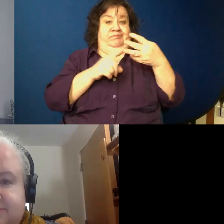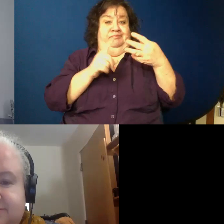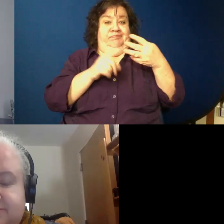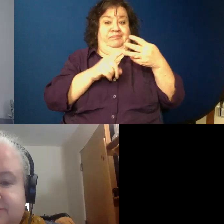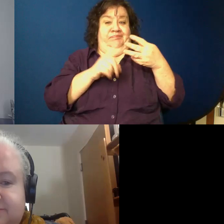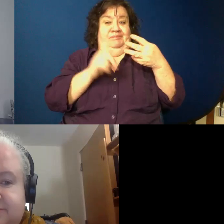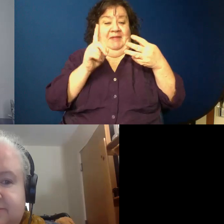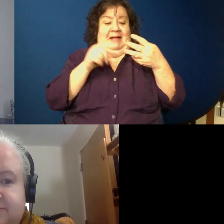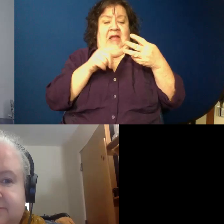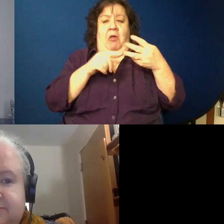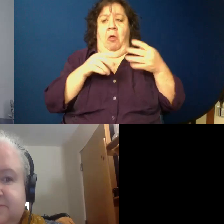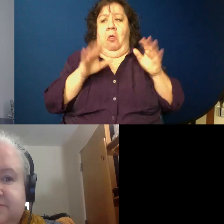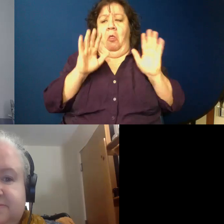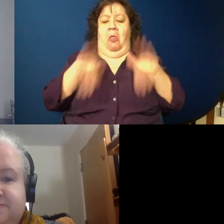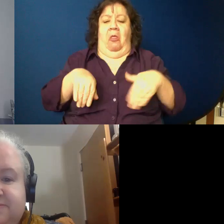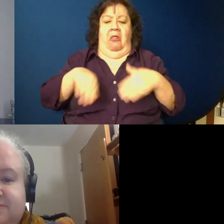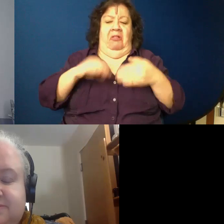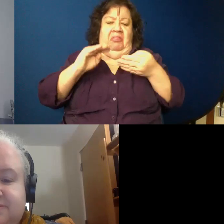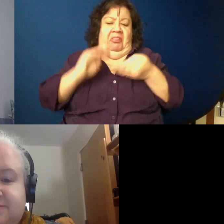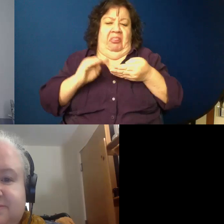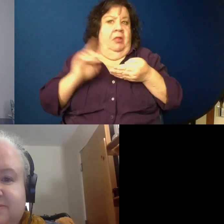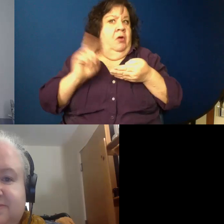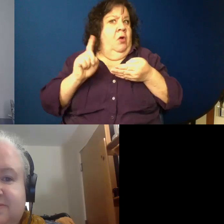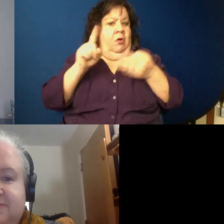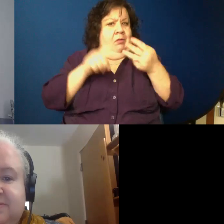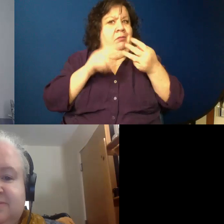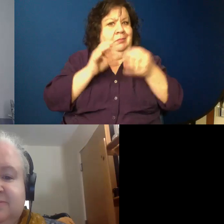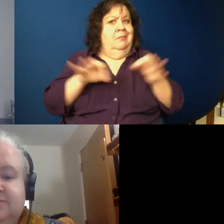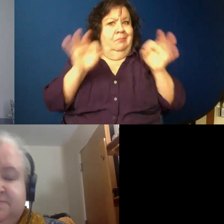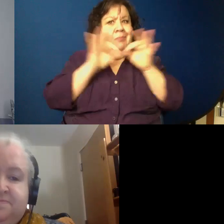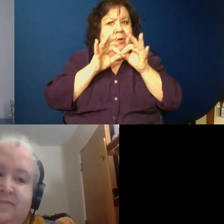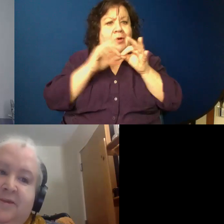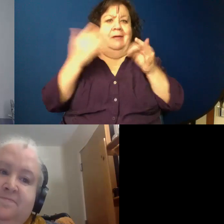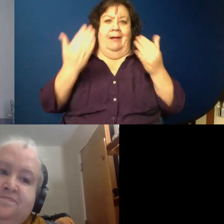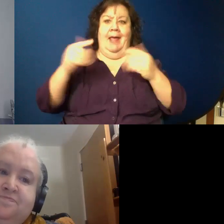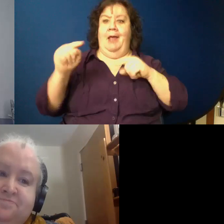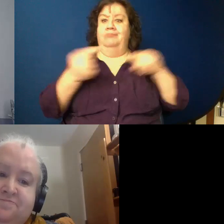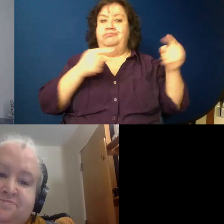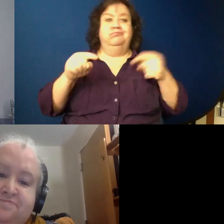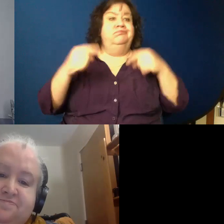um these days i don't think there is anyone here who has not heard about it like how